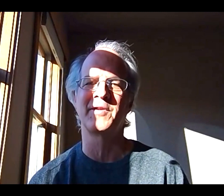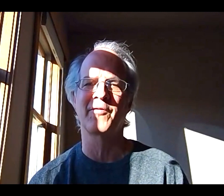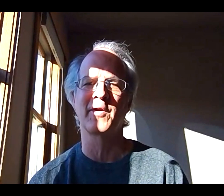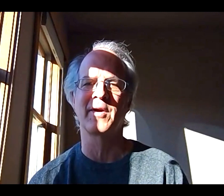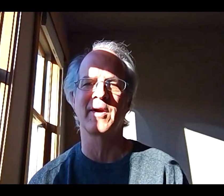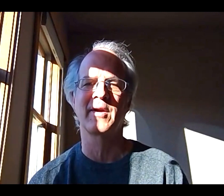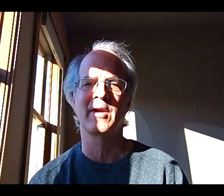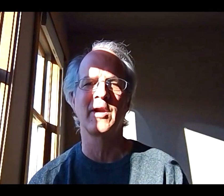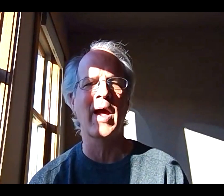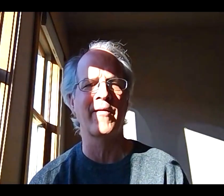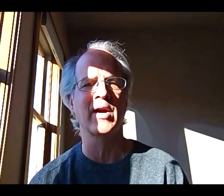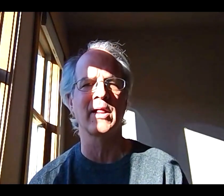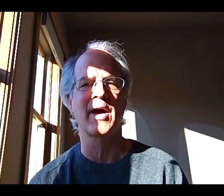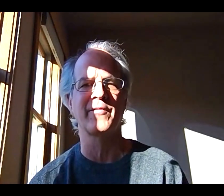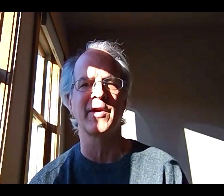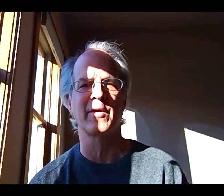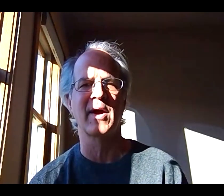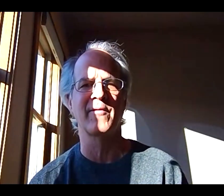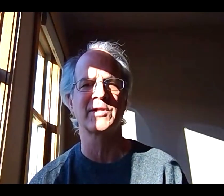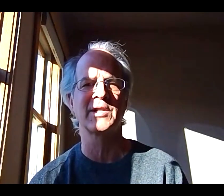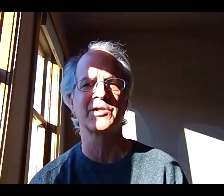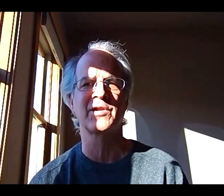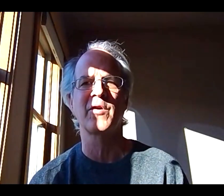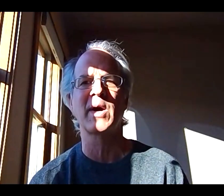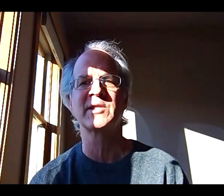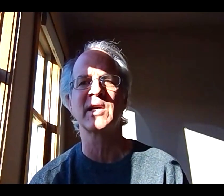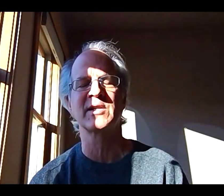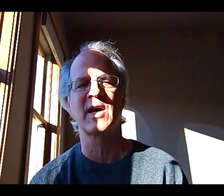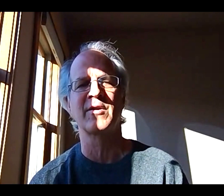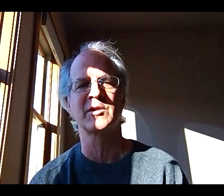different, you know, having a lot of different conversations, although my set designer has